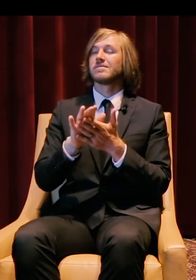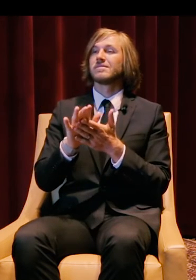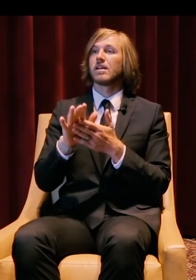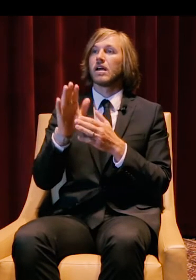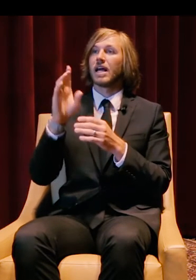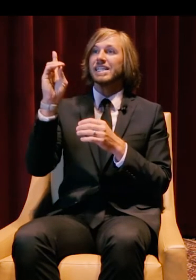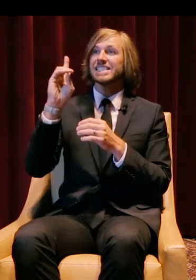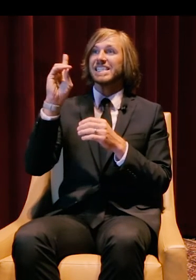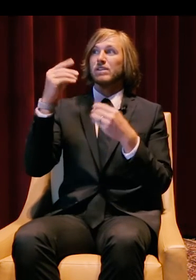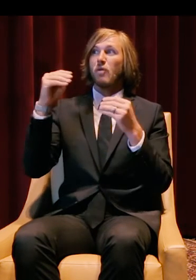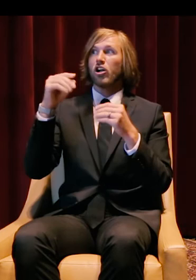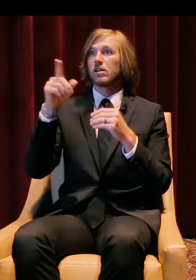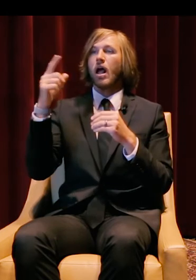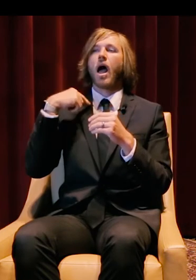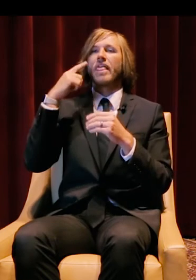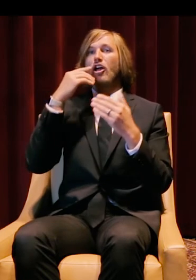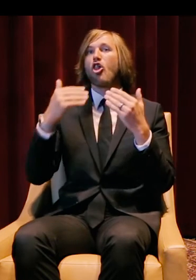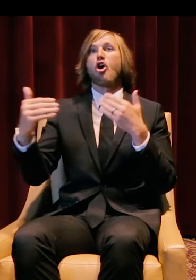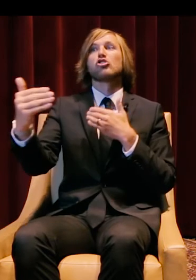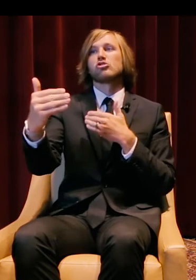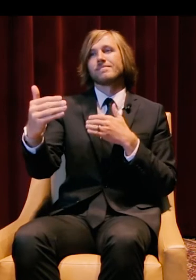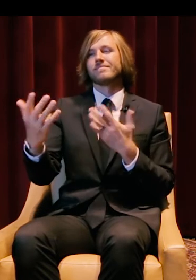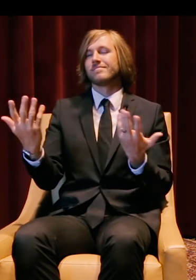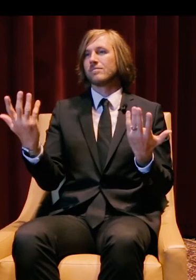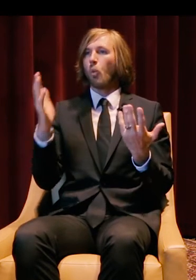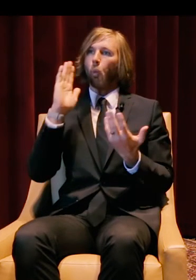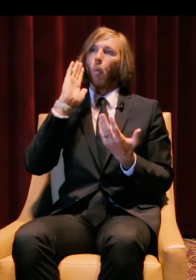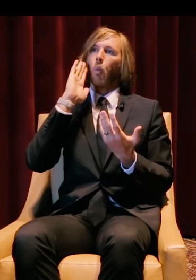the Denver market, I think in the long term, it will be an excellent place,